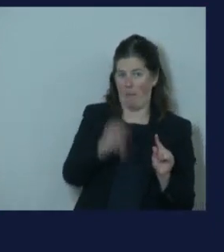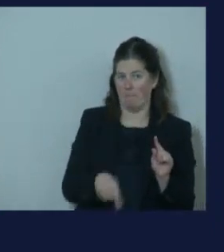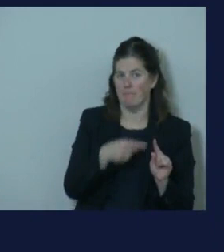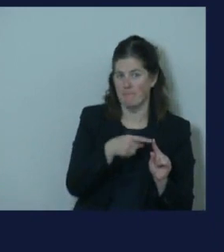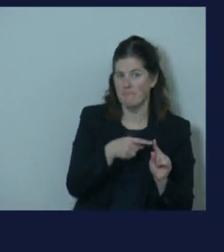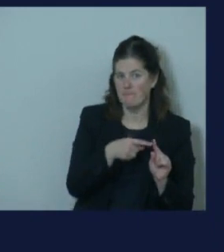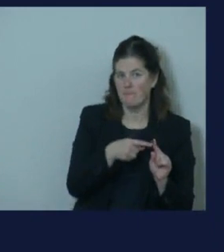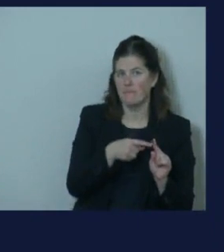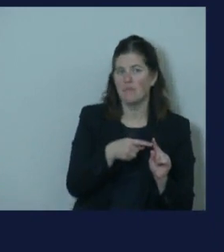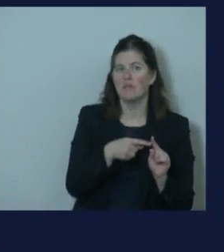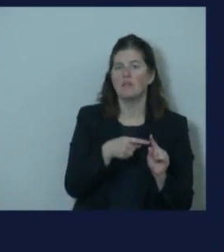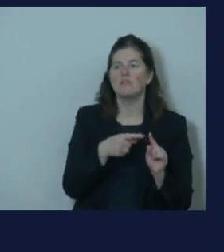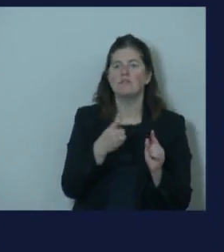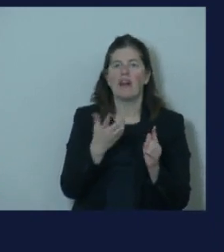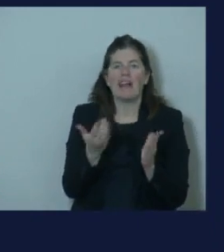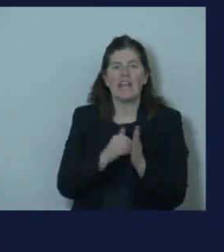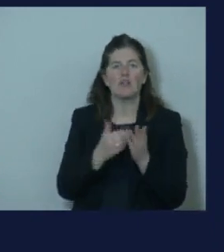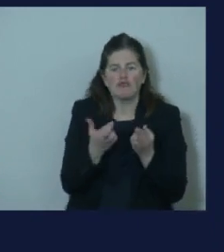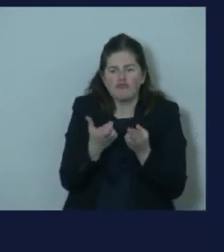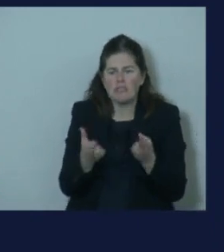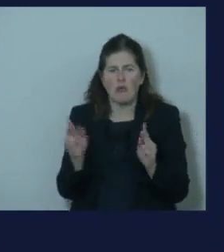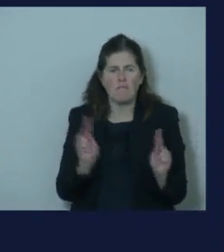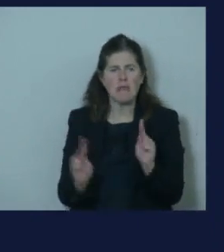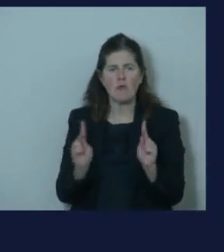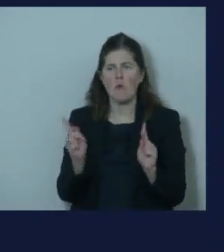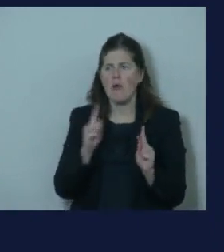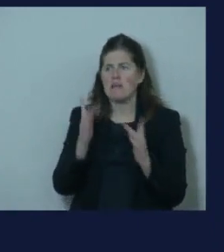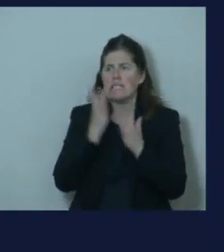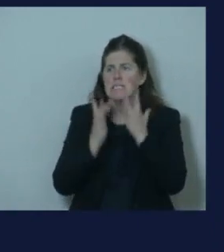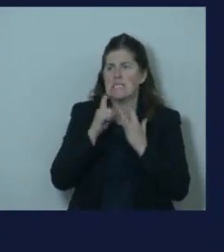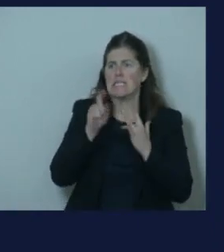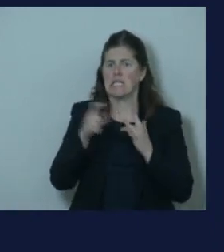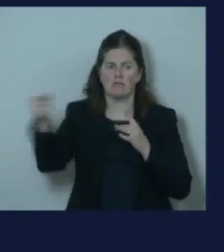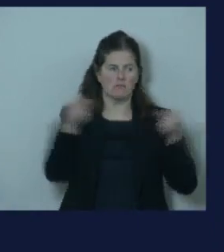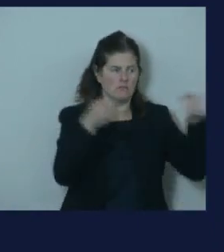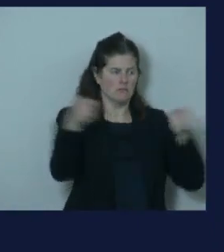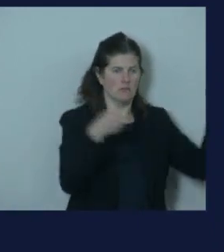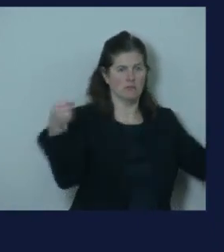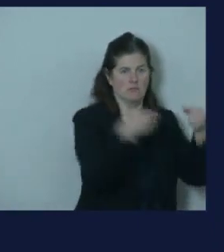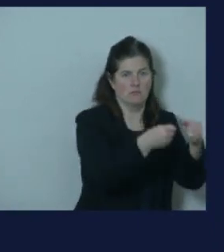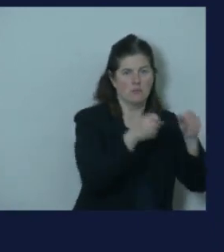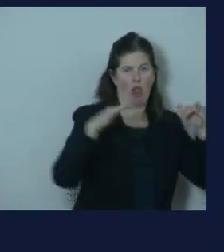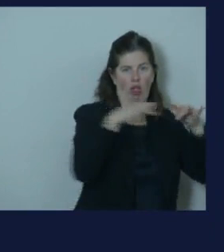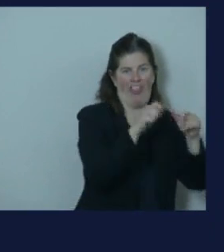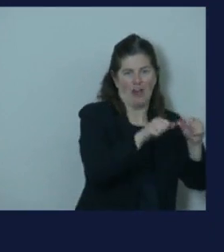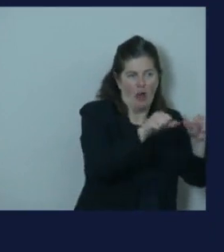I WENT TO TELL YOU I THINK 57 OF THESE INDIVIDUALS ARE IN GALLUP RIGHT NOW.